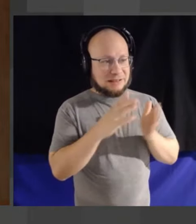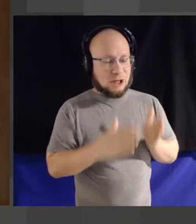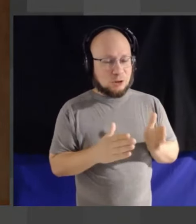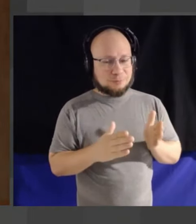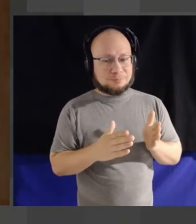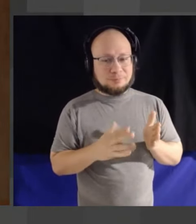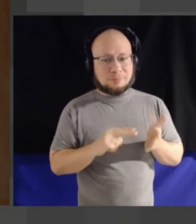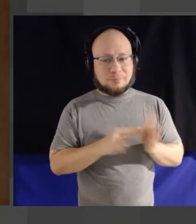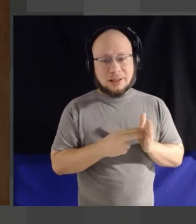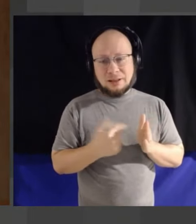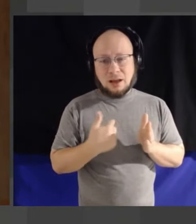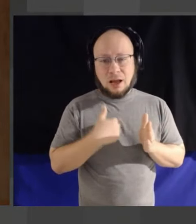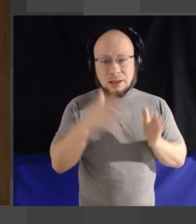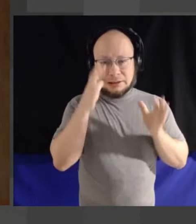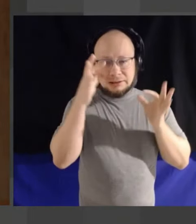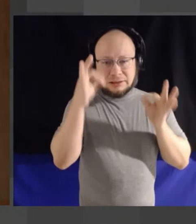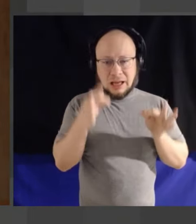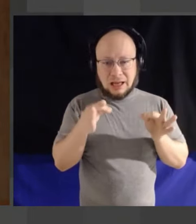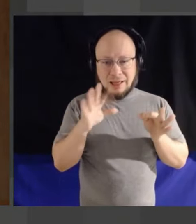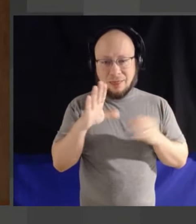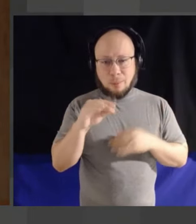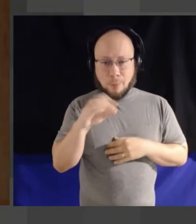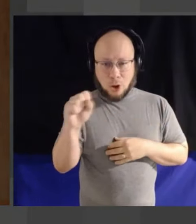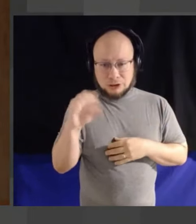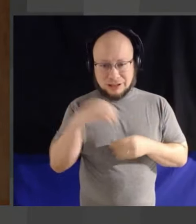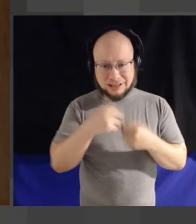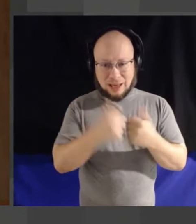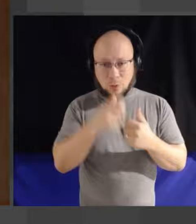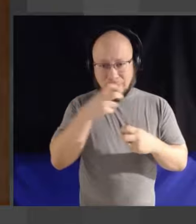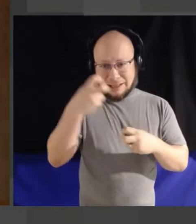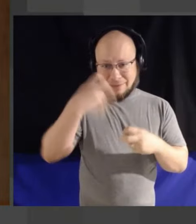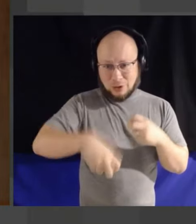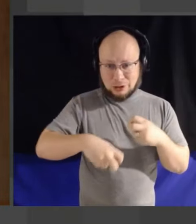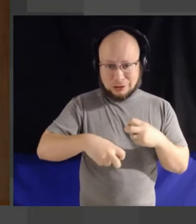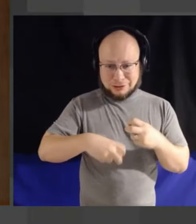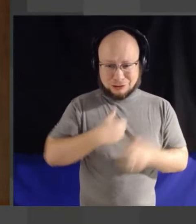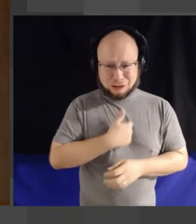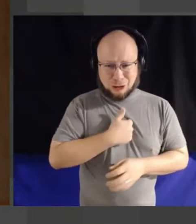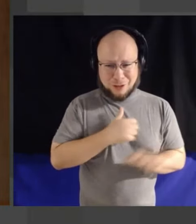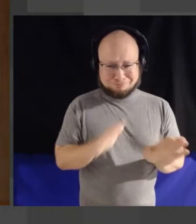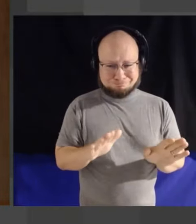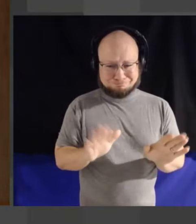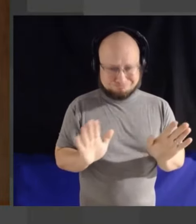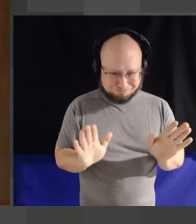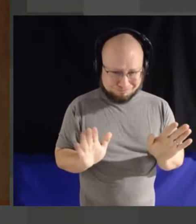I'M A GAME DESIGNER WHICH MEANS I'M THE ONE THAT GETS TO